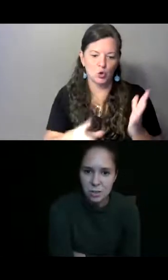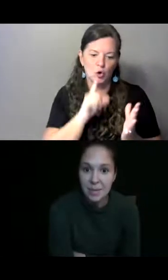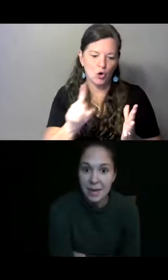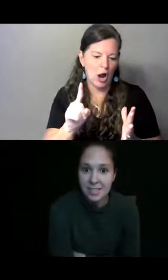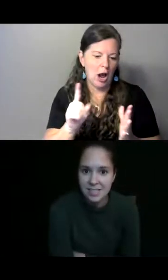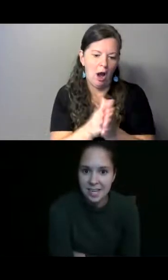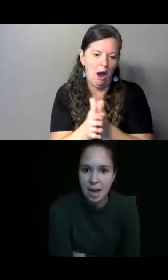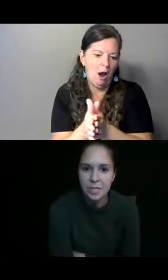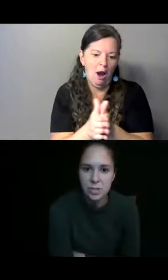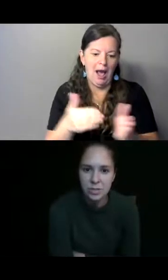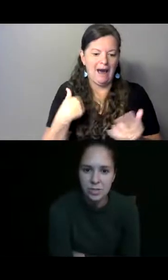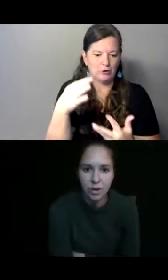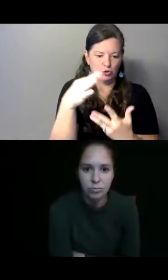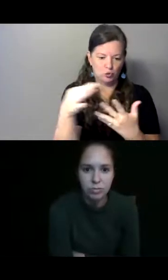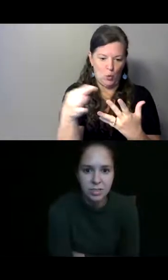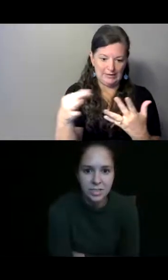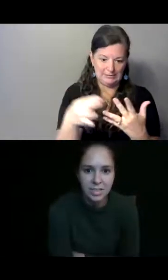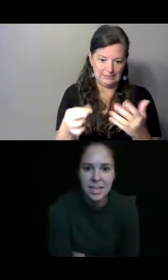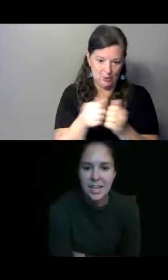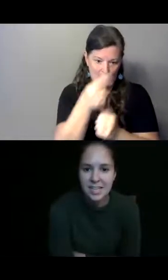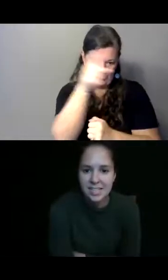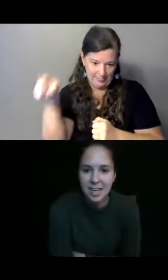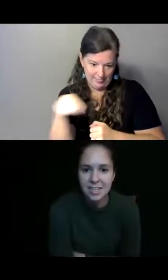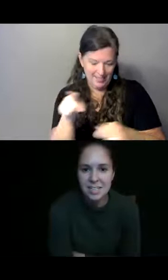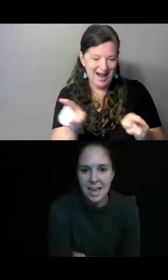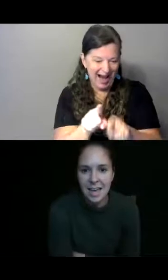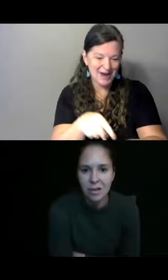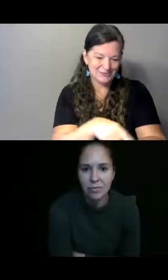You'd be amazed to see how many students are really excited to have